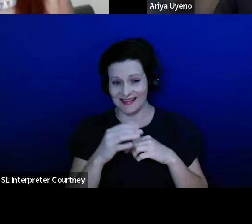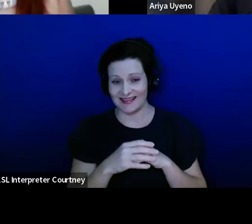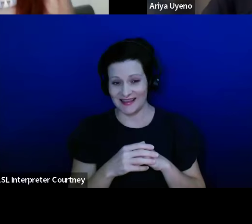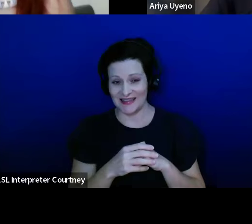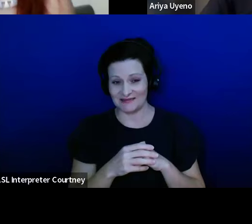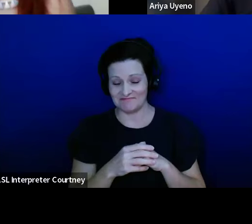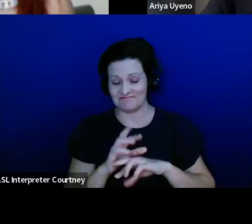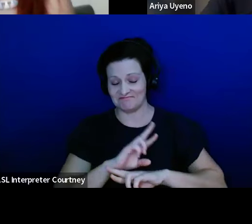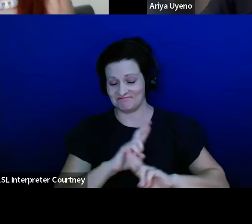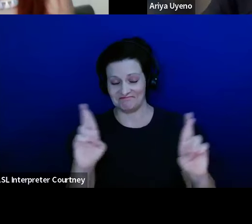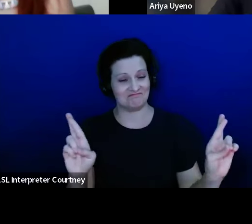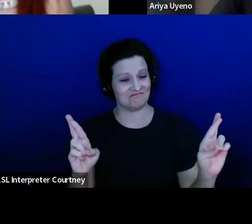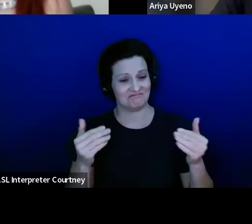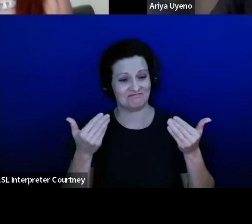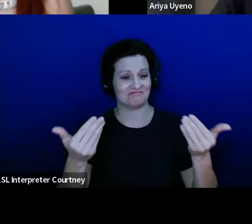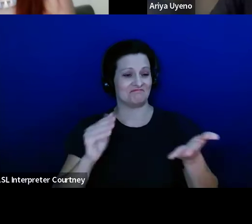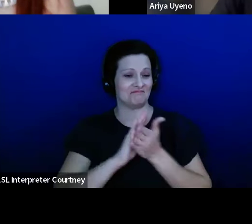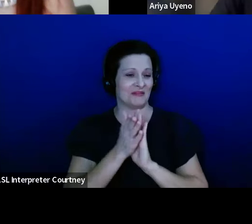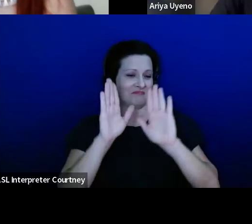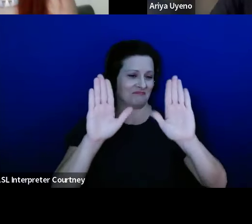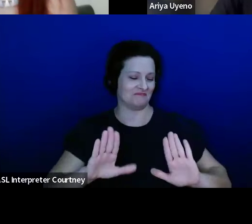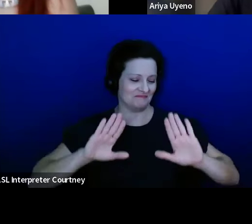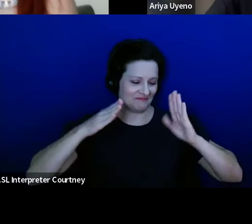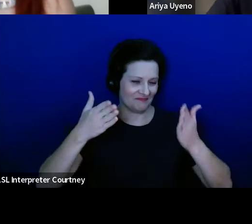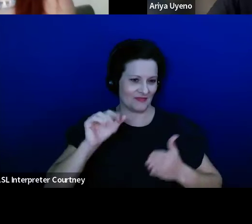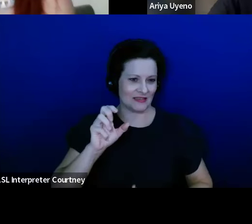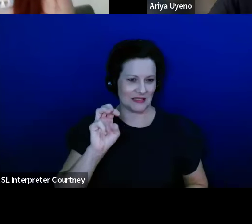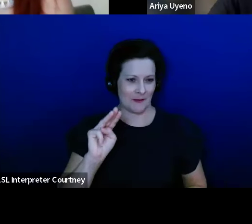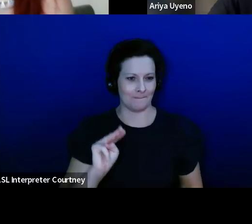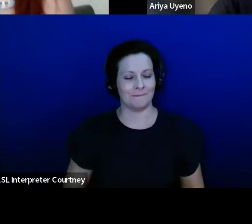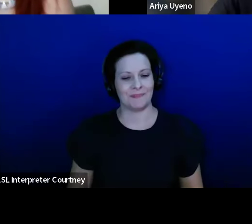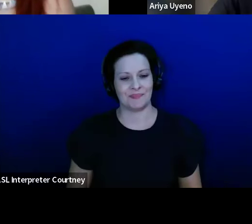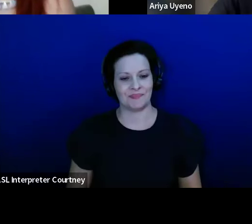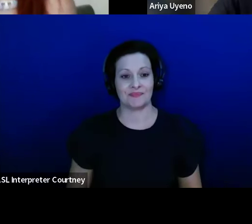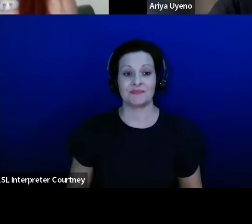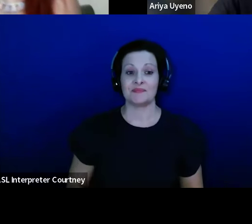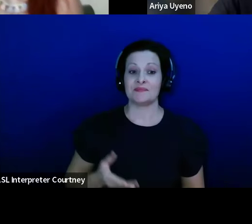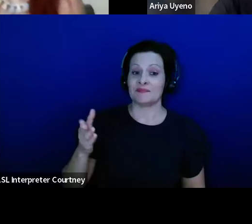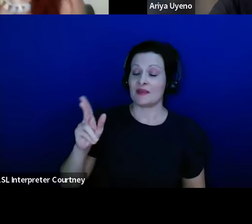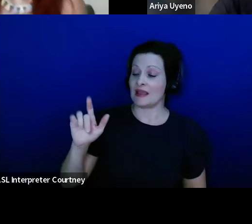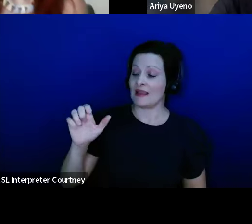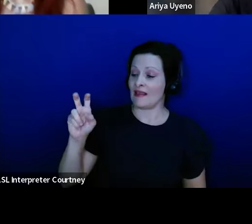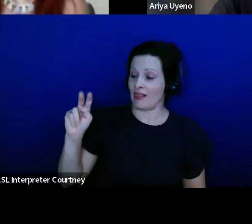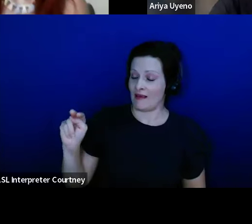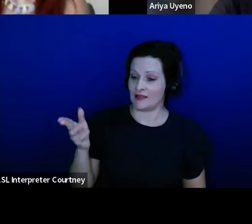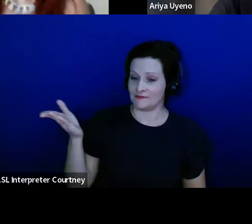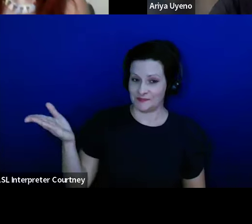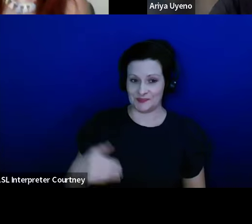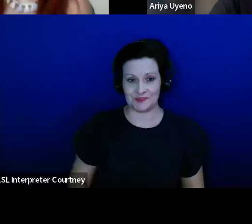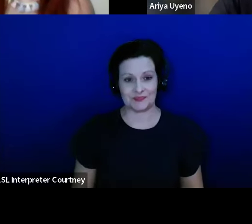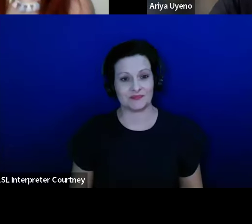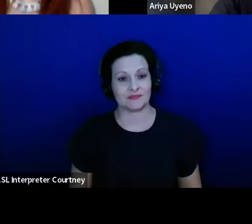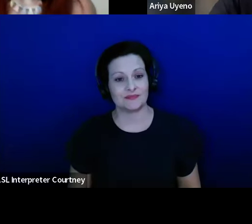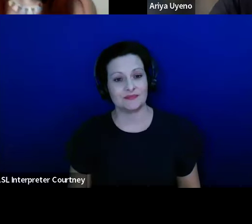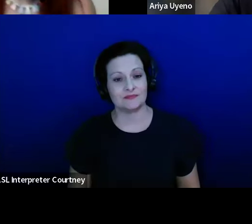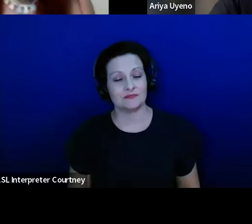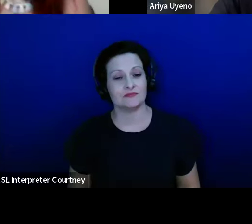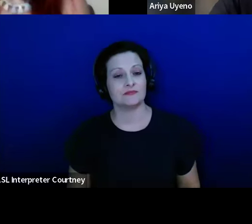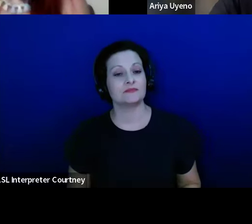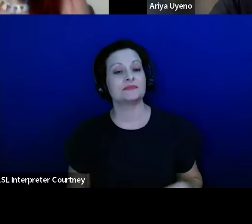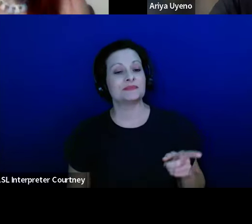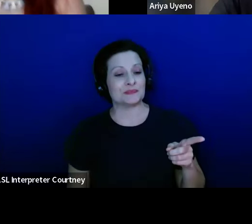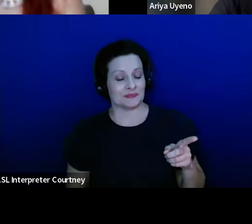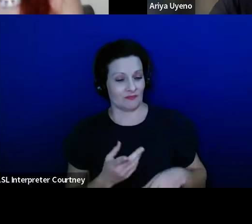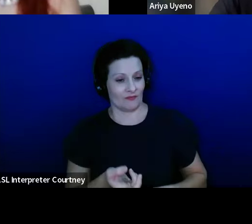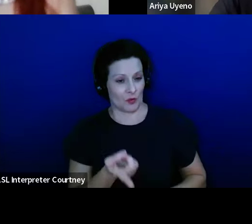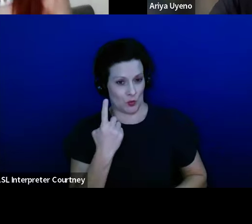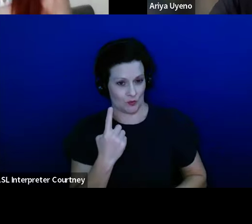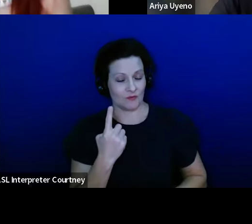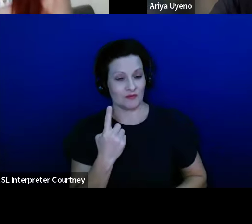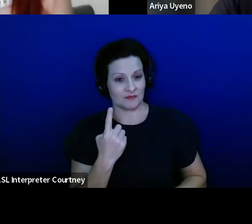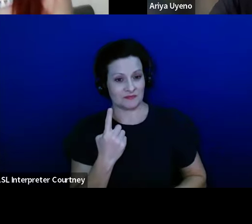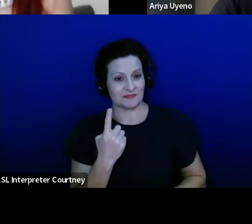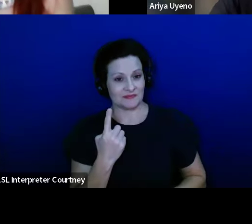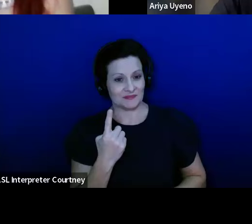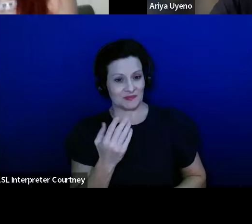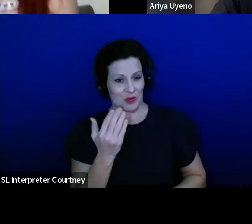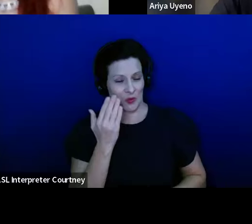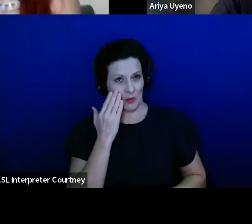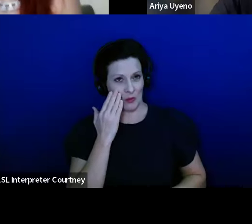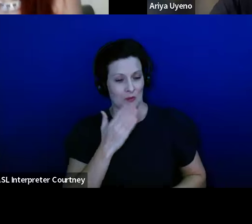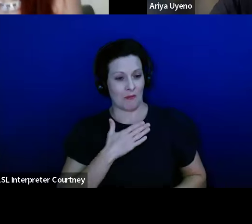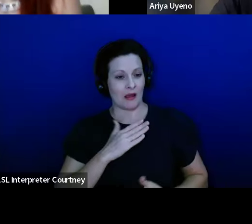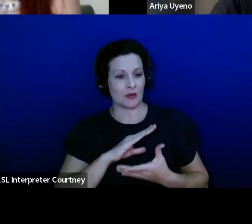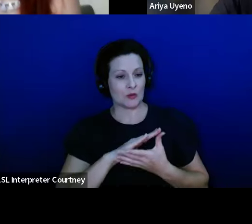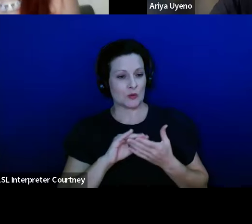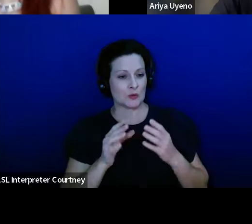poised to be fantastic in STEM. >> One way to tell my story or my bio is like,